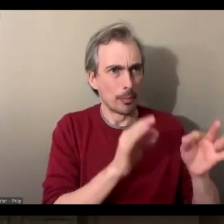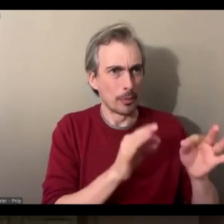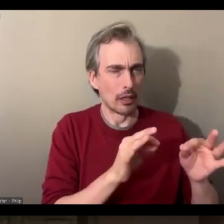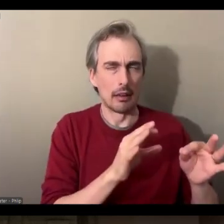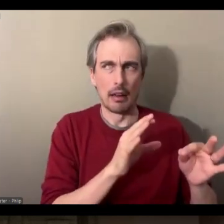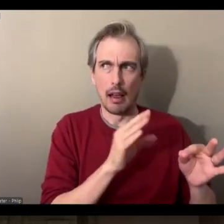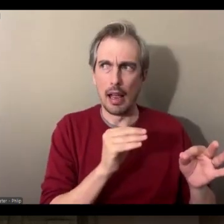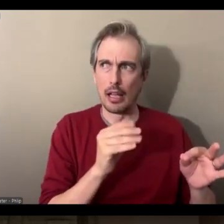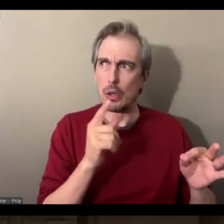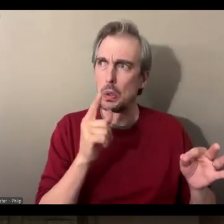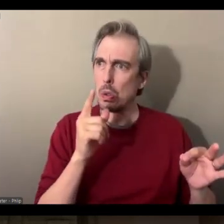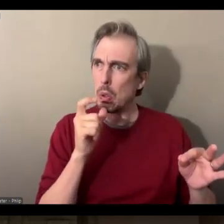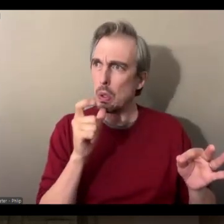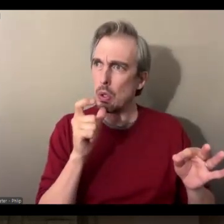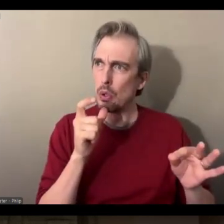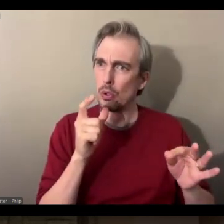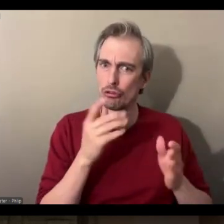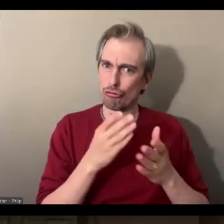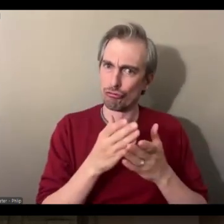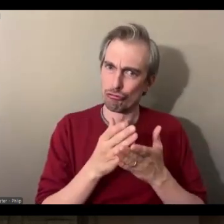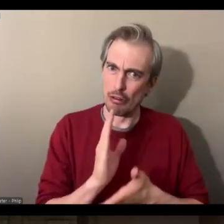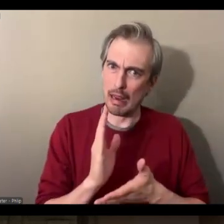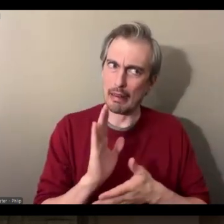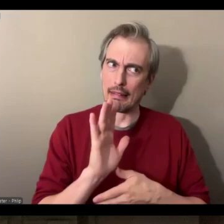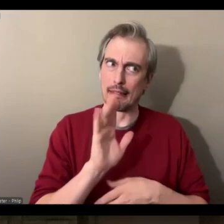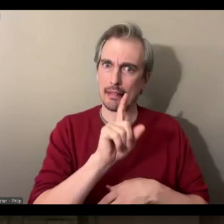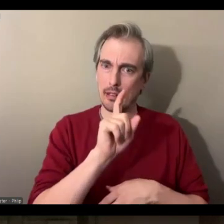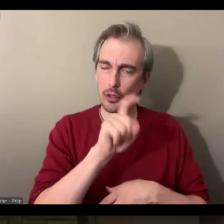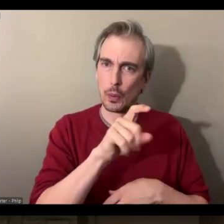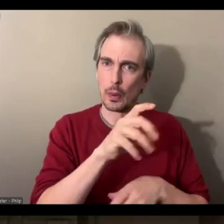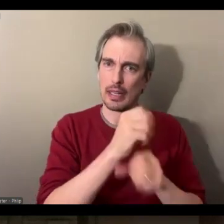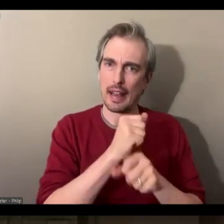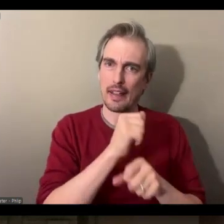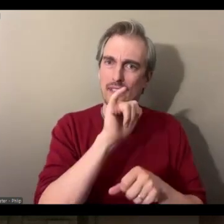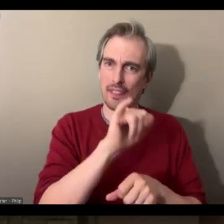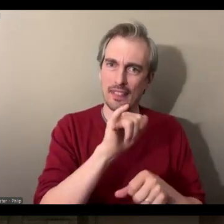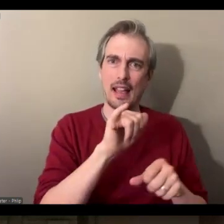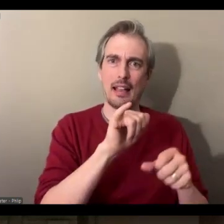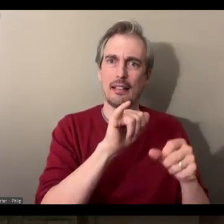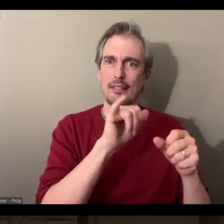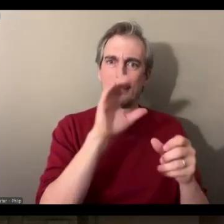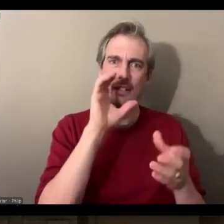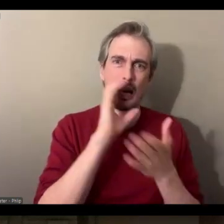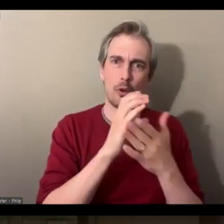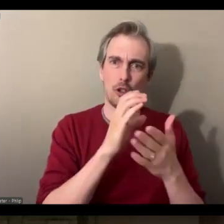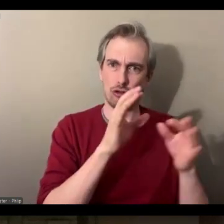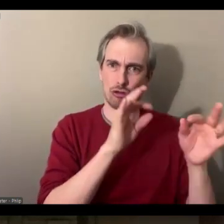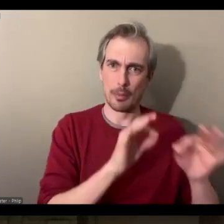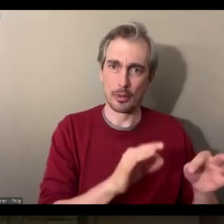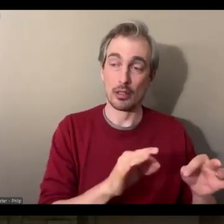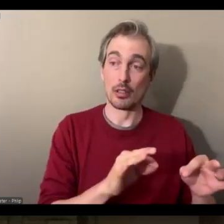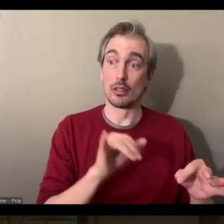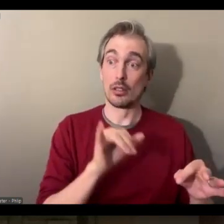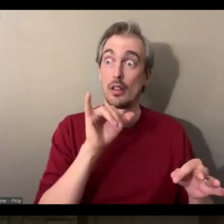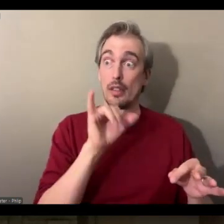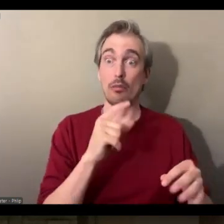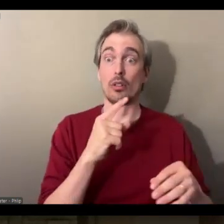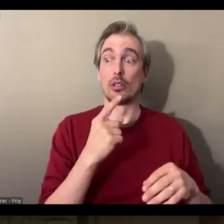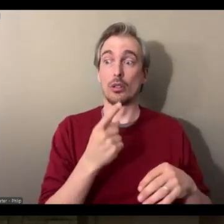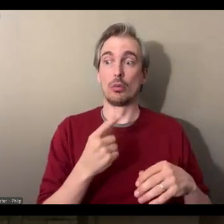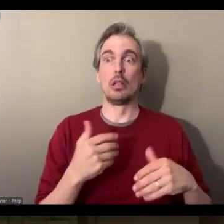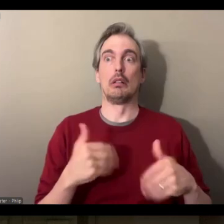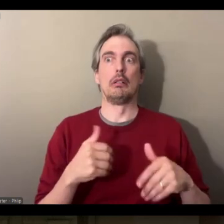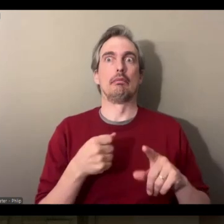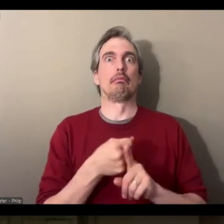And basically a mandate we received, following this audit. Another one had to do with items